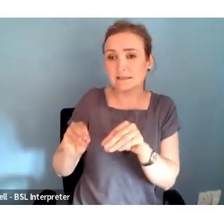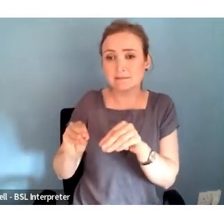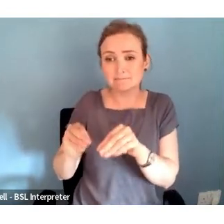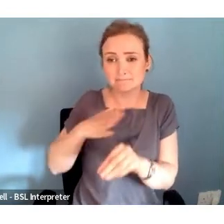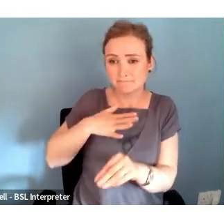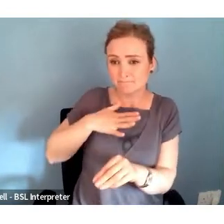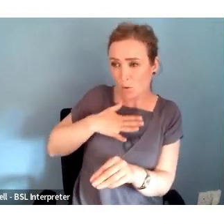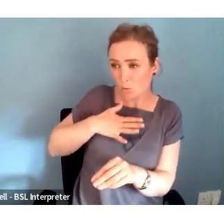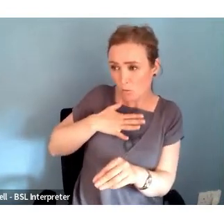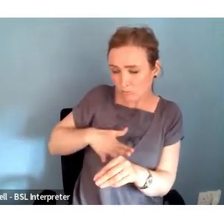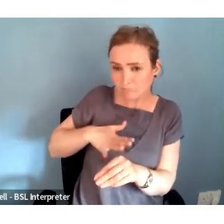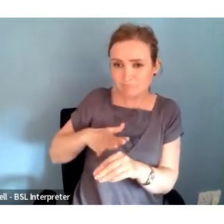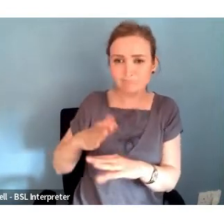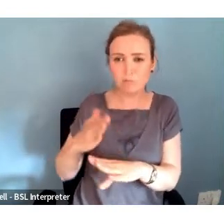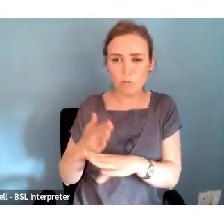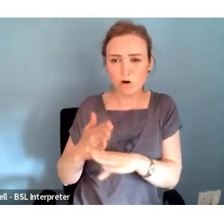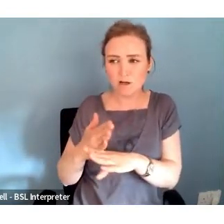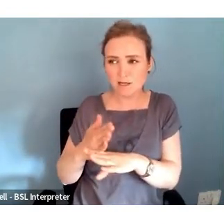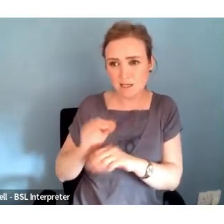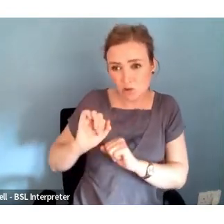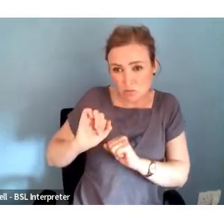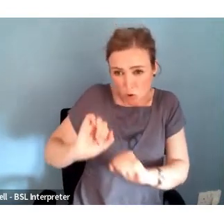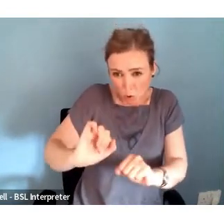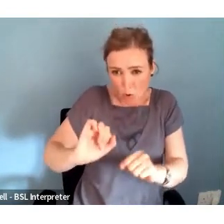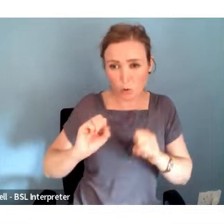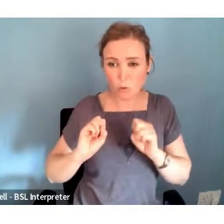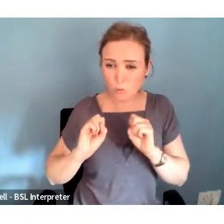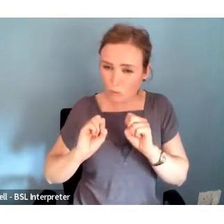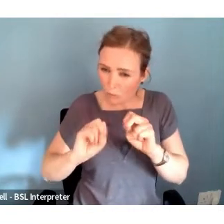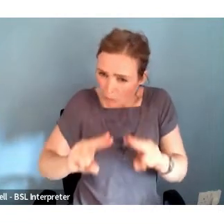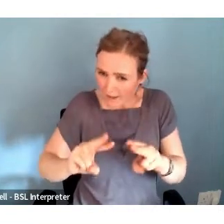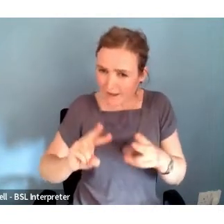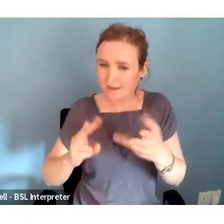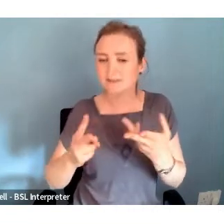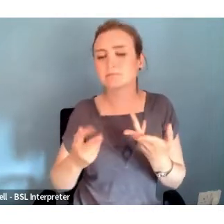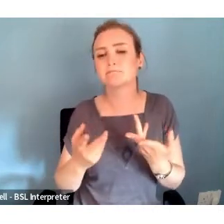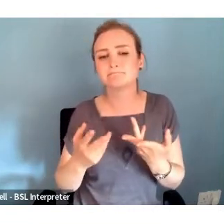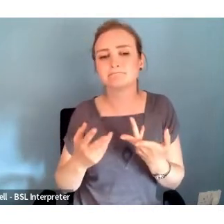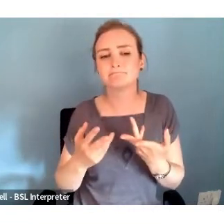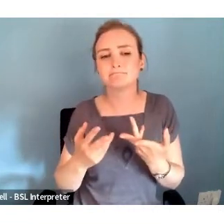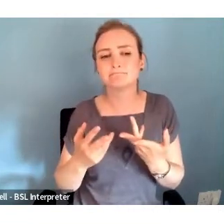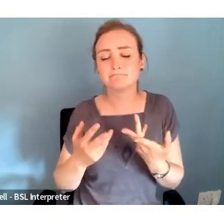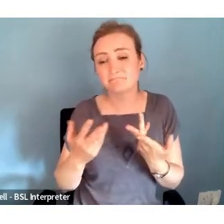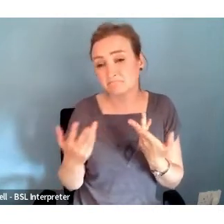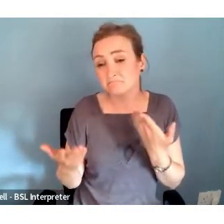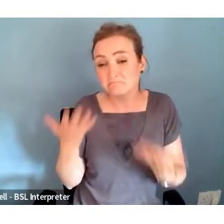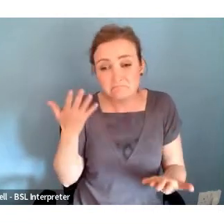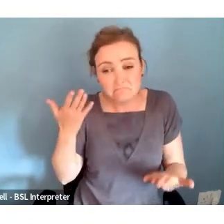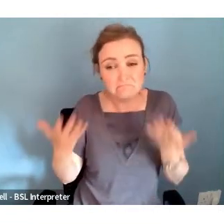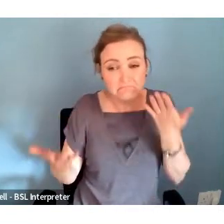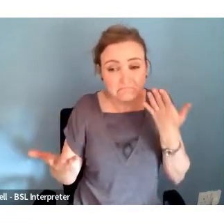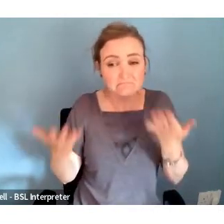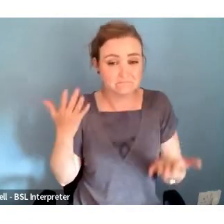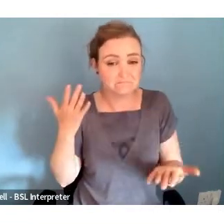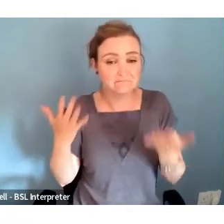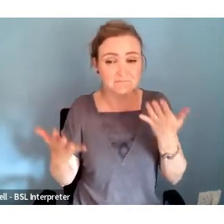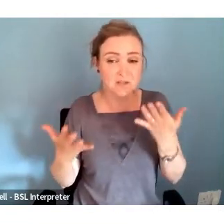It is important to think do we need someone highly qualified and experienced in the role or someone